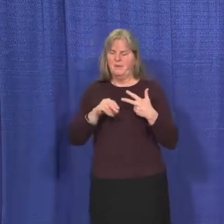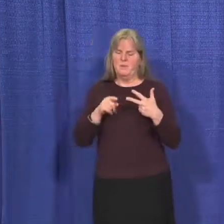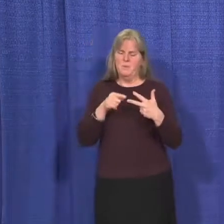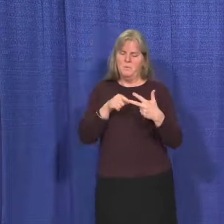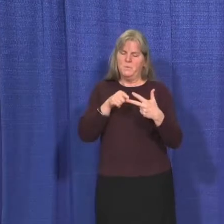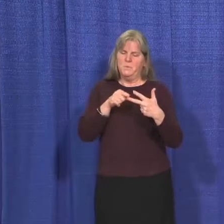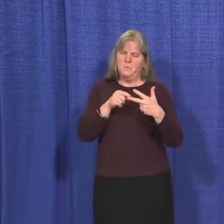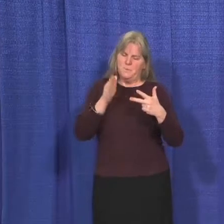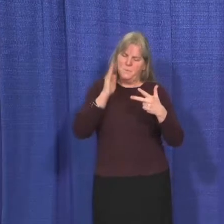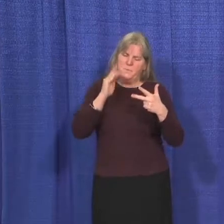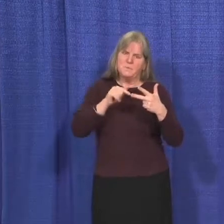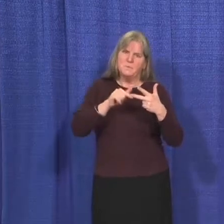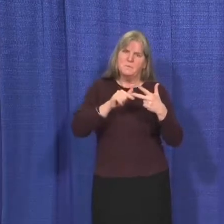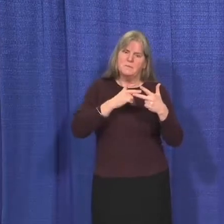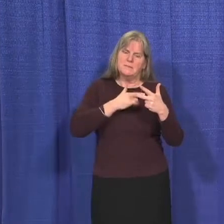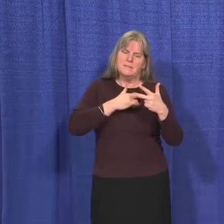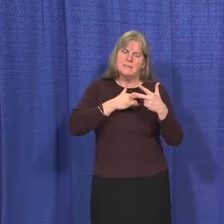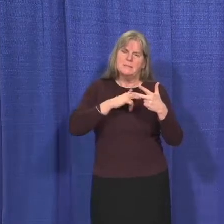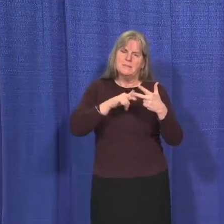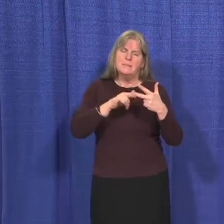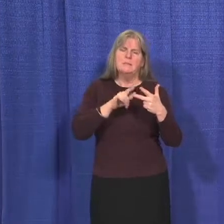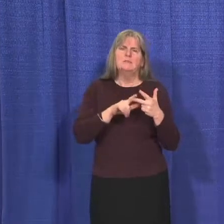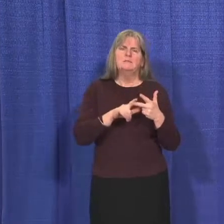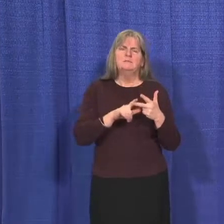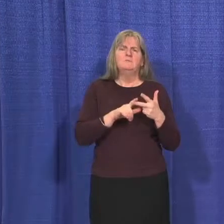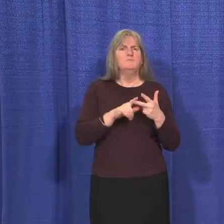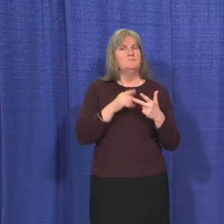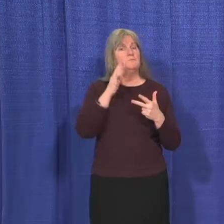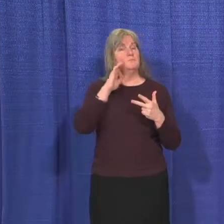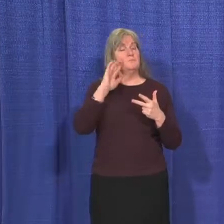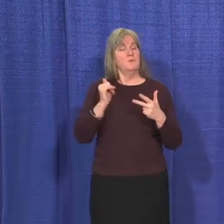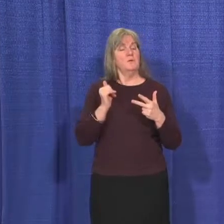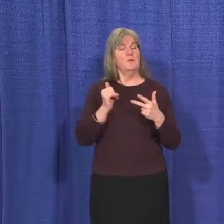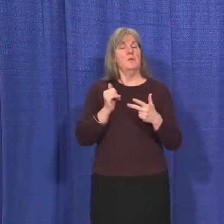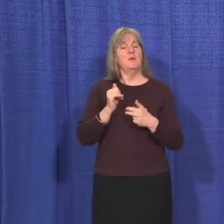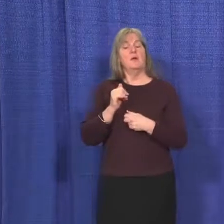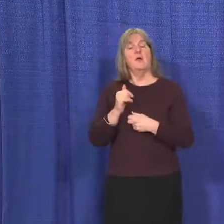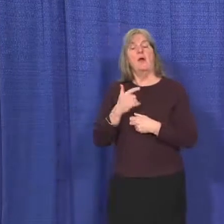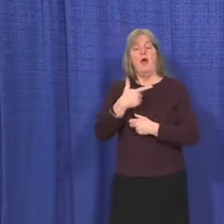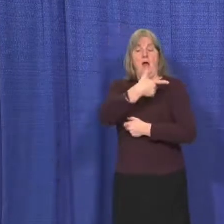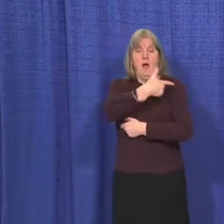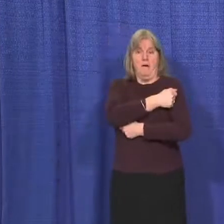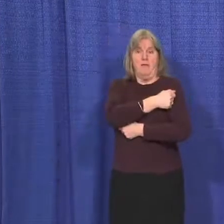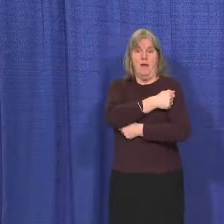about at the moment. We can be confident that our current vaccines are effective